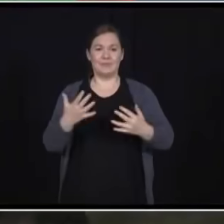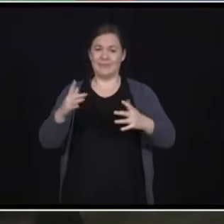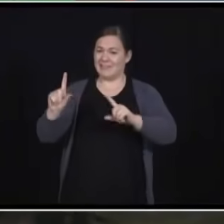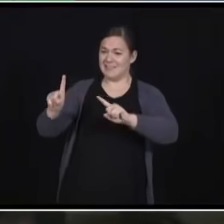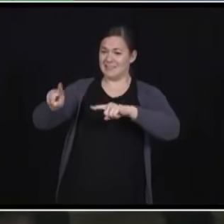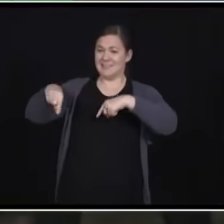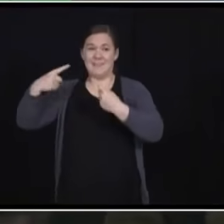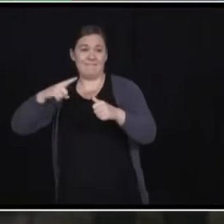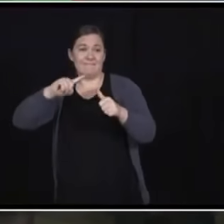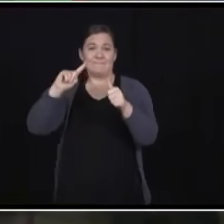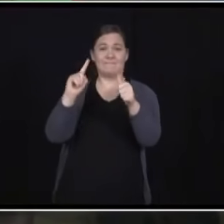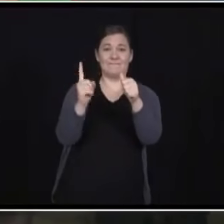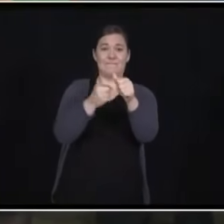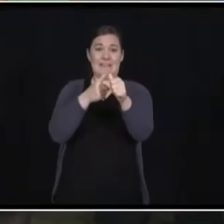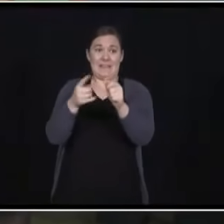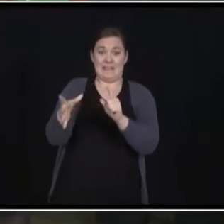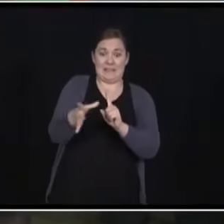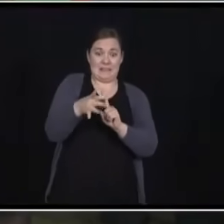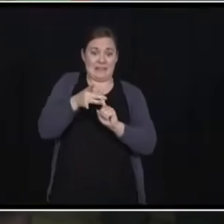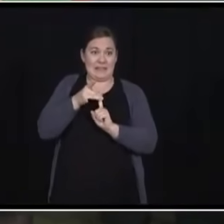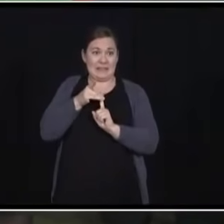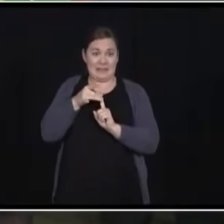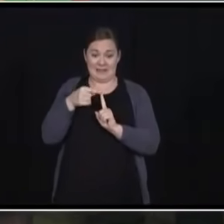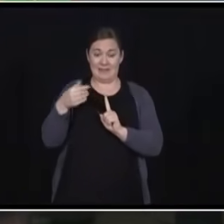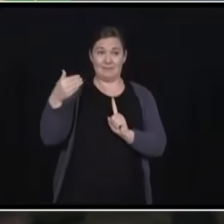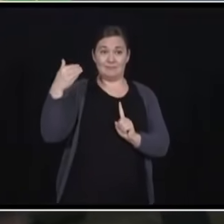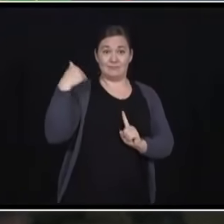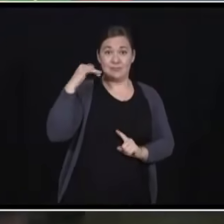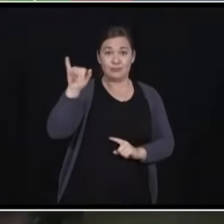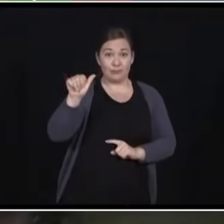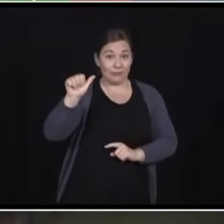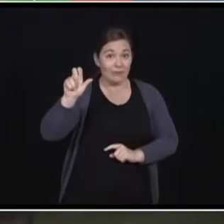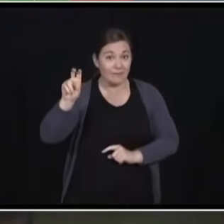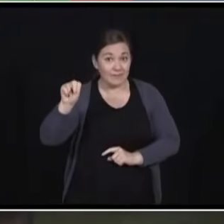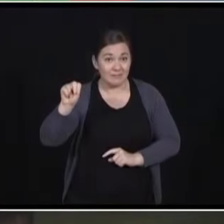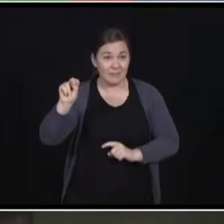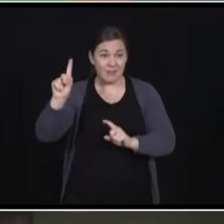Well, good afternoon. Since our first confirmed case in January, and the declaration of emergency